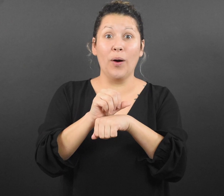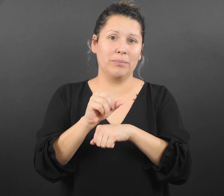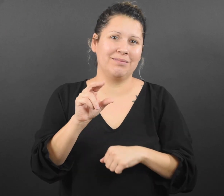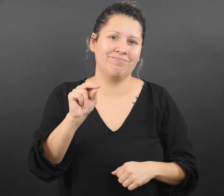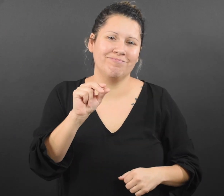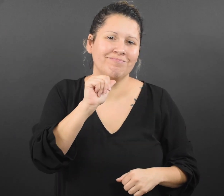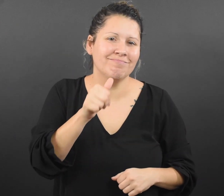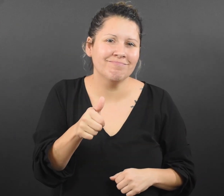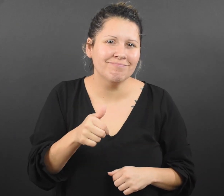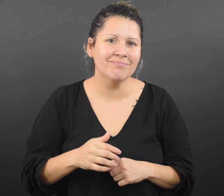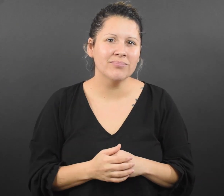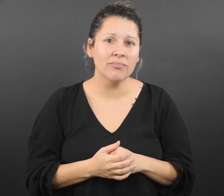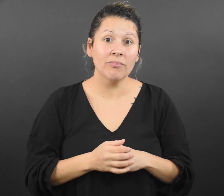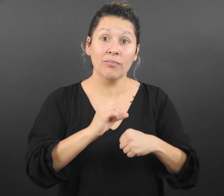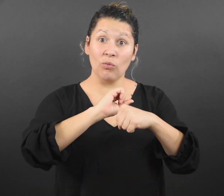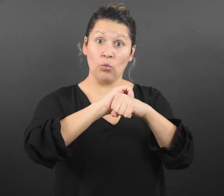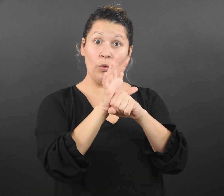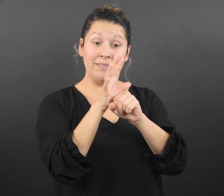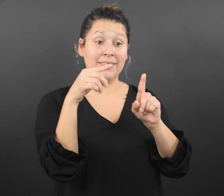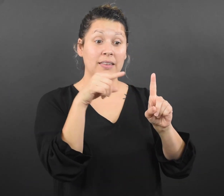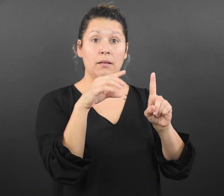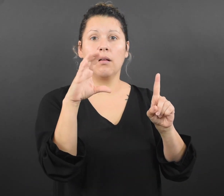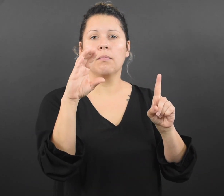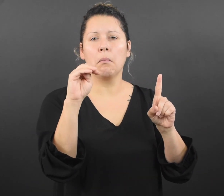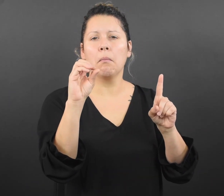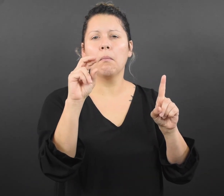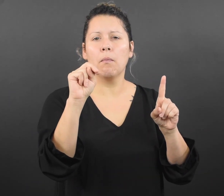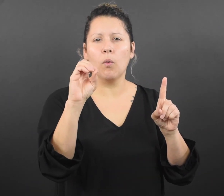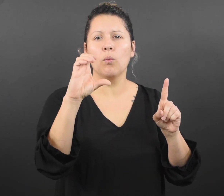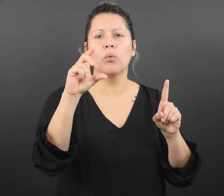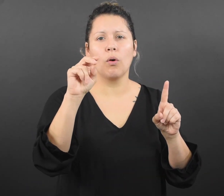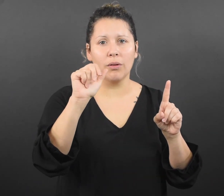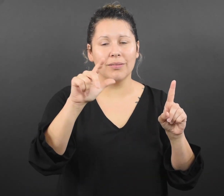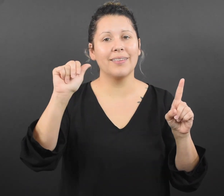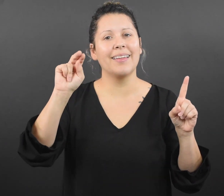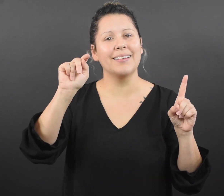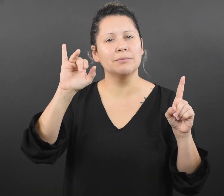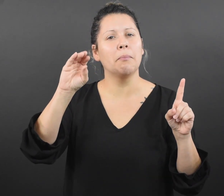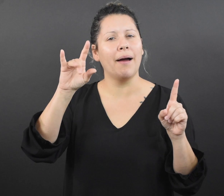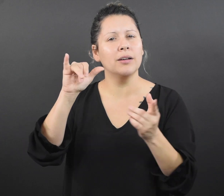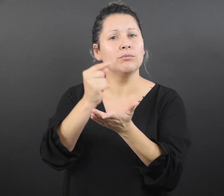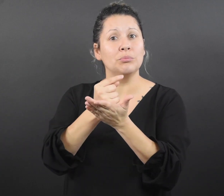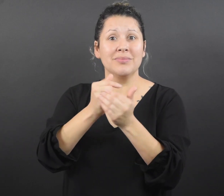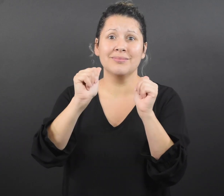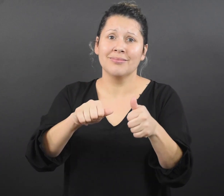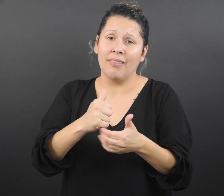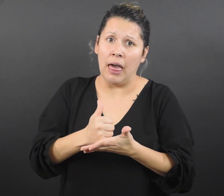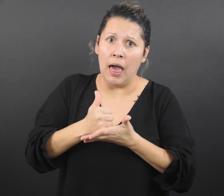COVID-19 monoclonal antibody treatment can help qualifying patients get better, faster.